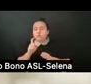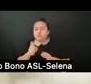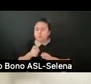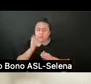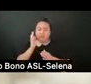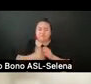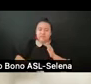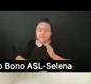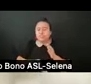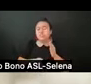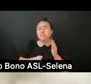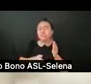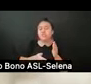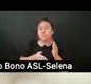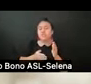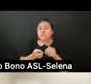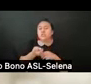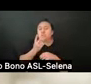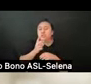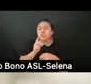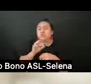length films prior to submitting your application.